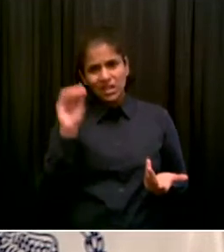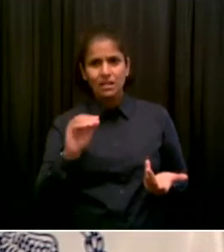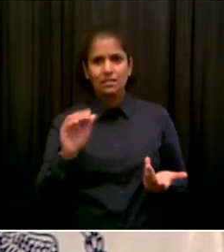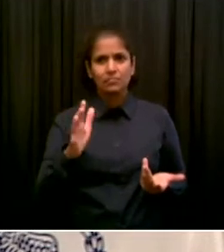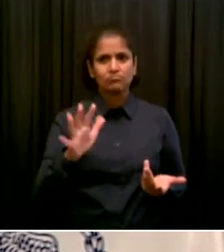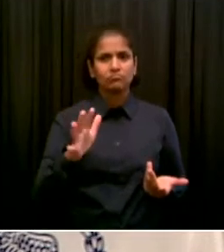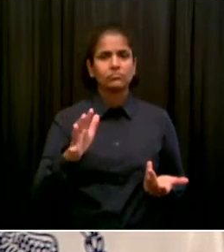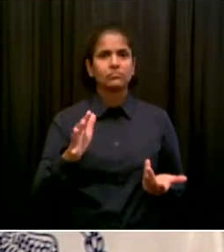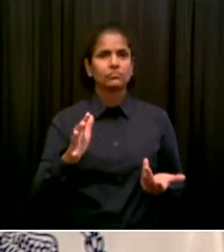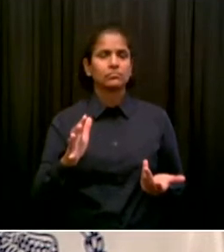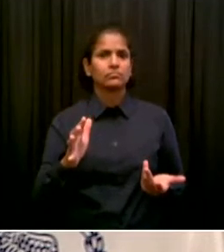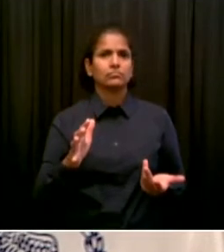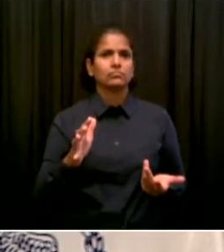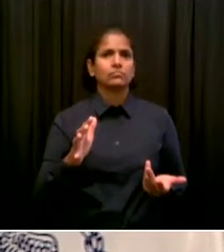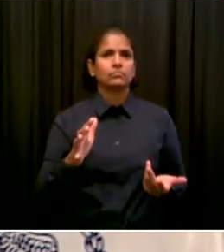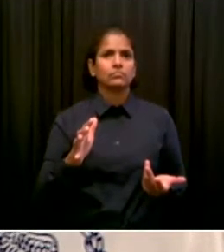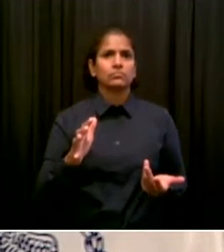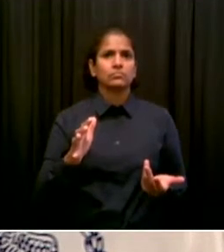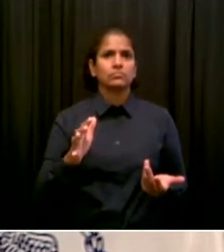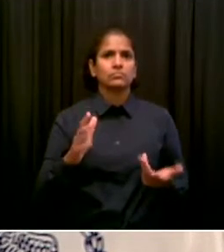GET MORE INFORMATION TO MAKE